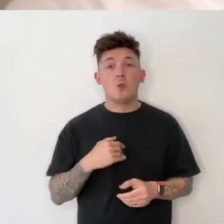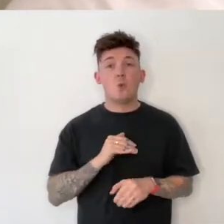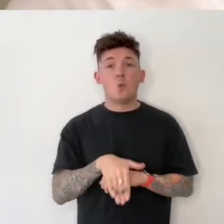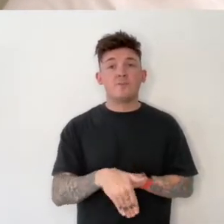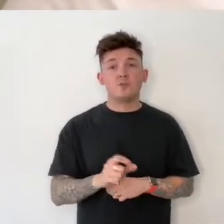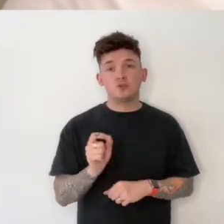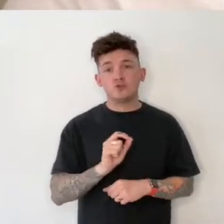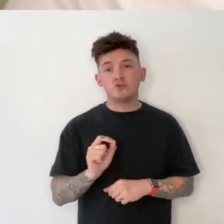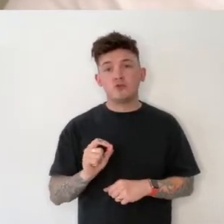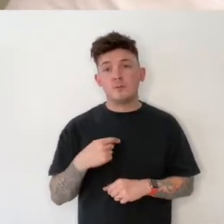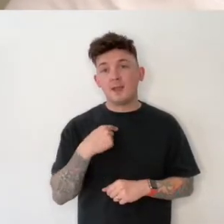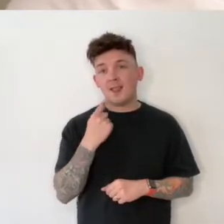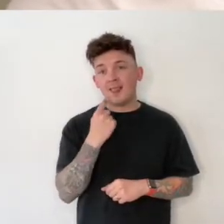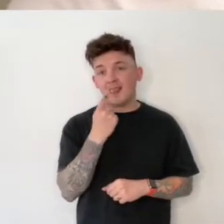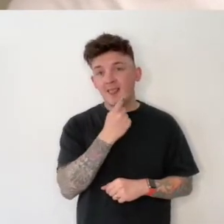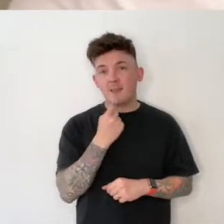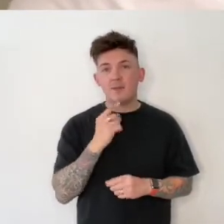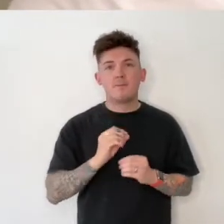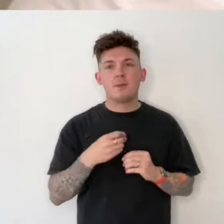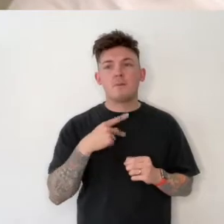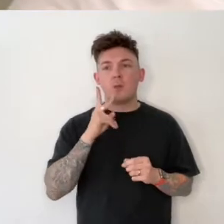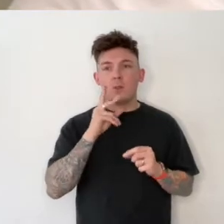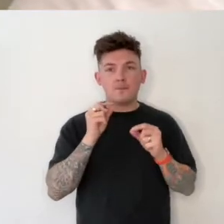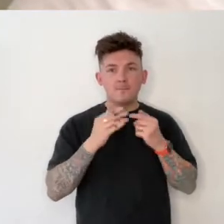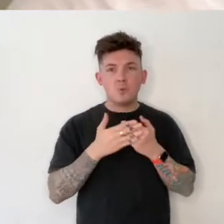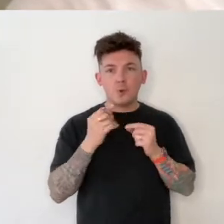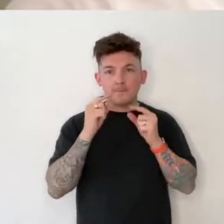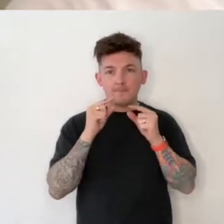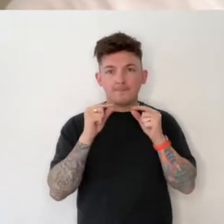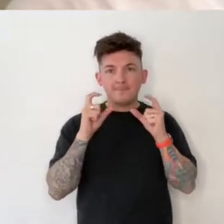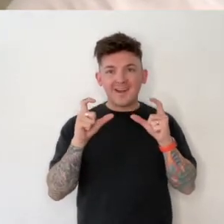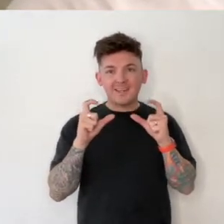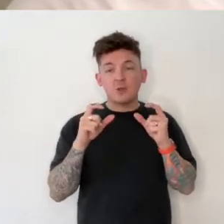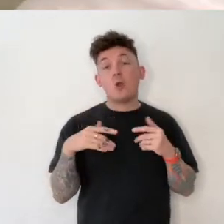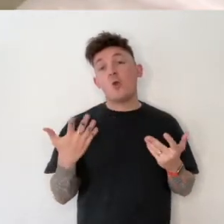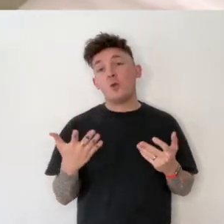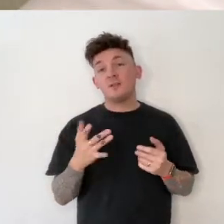lips so it makes my lips look bigger and sometimes i just follow a natural lip line. for work